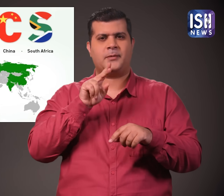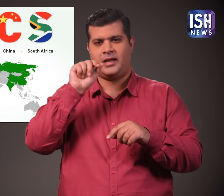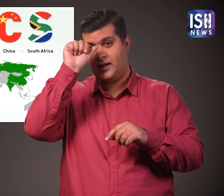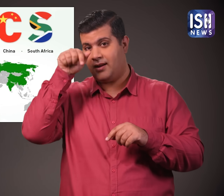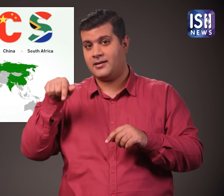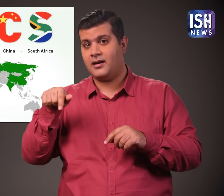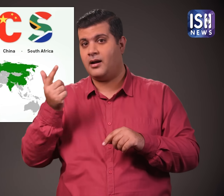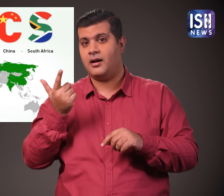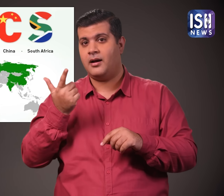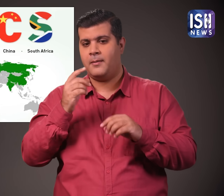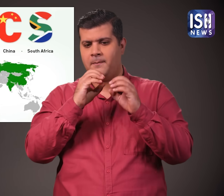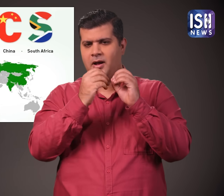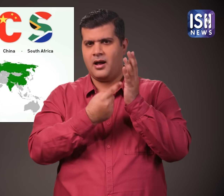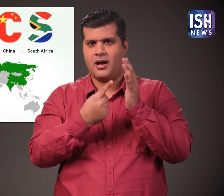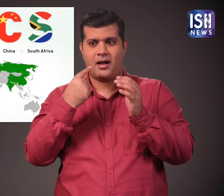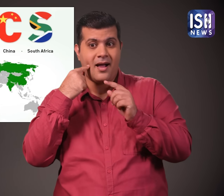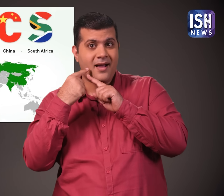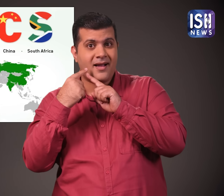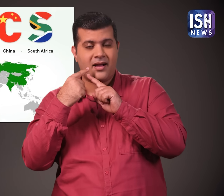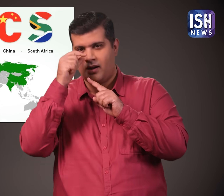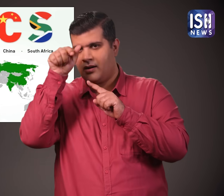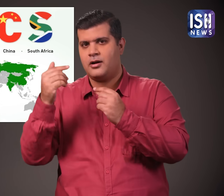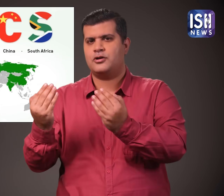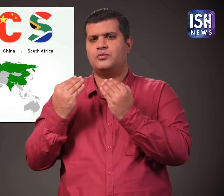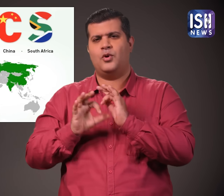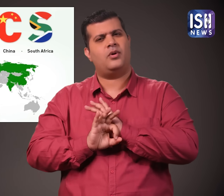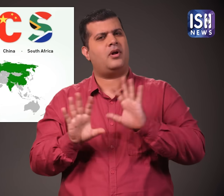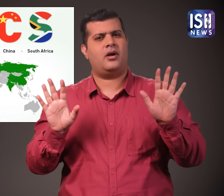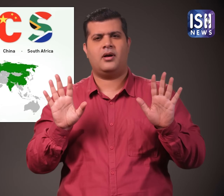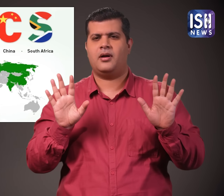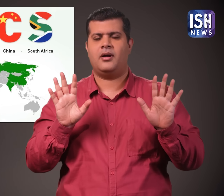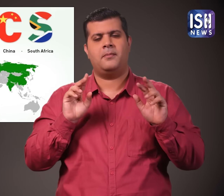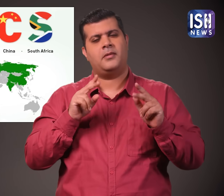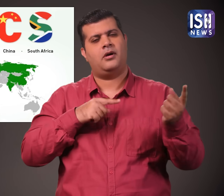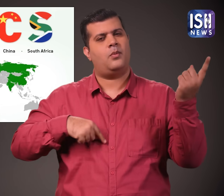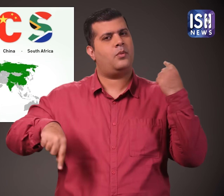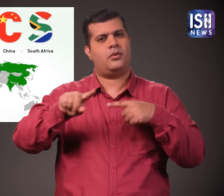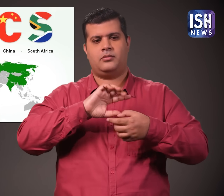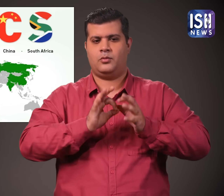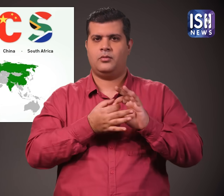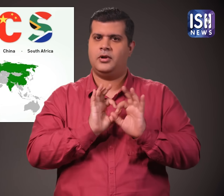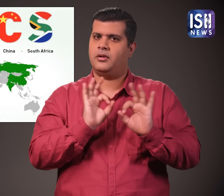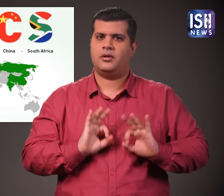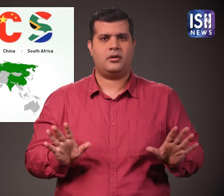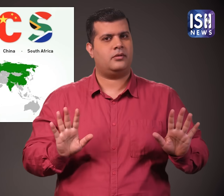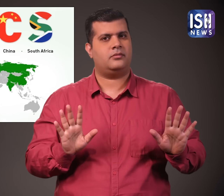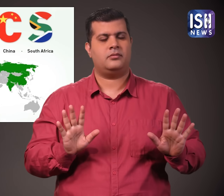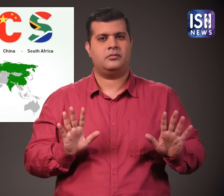This means that India, as a member of BRICS, supports Russia.